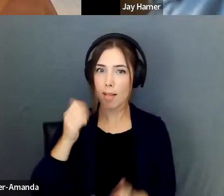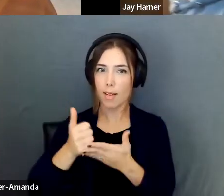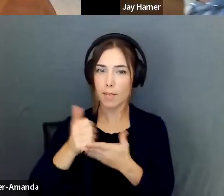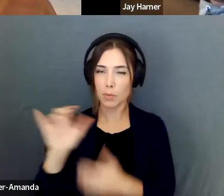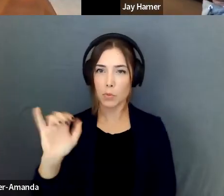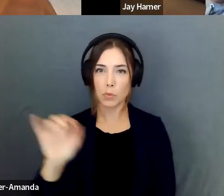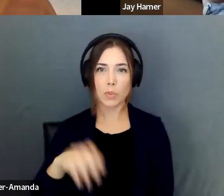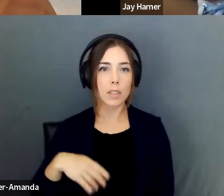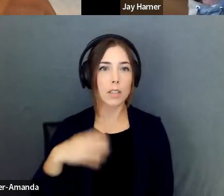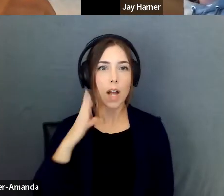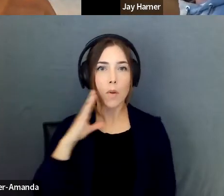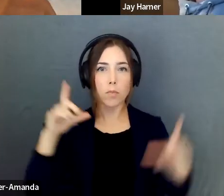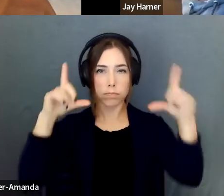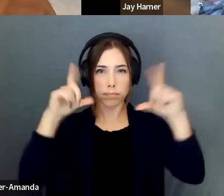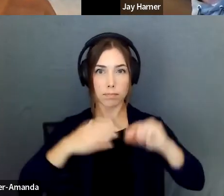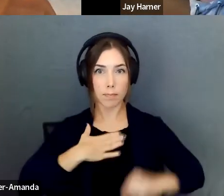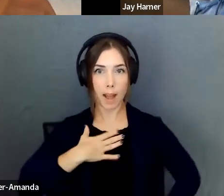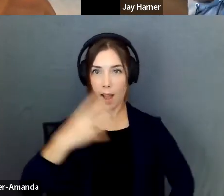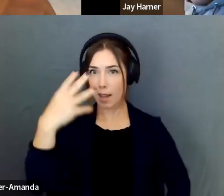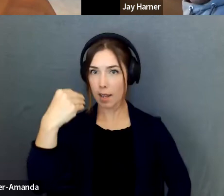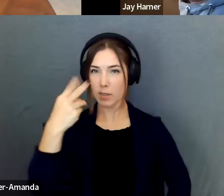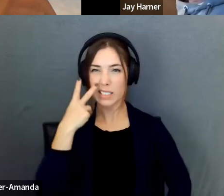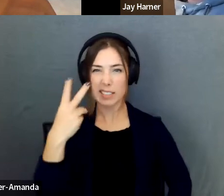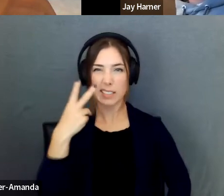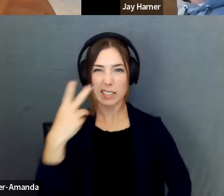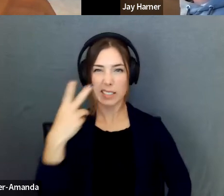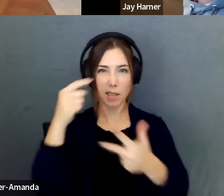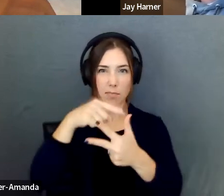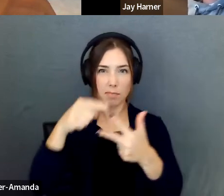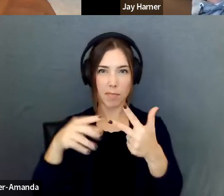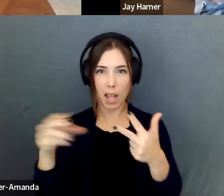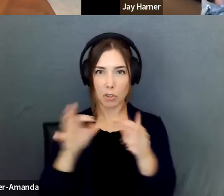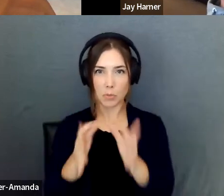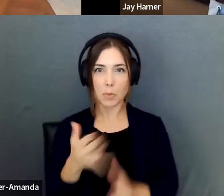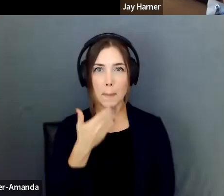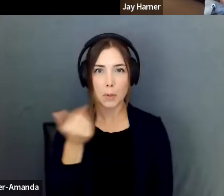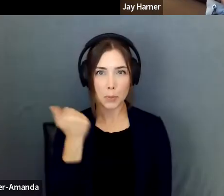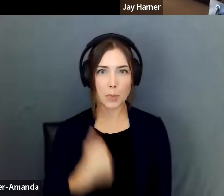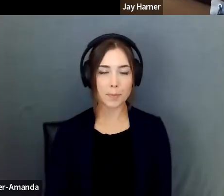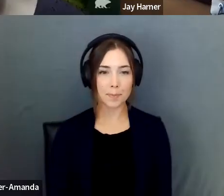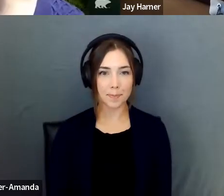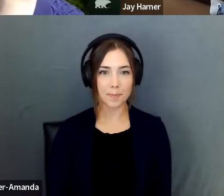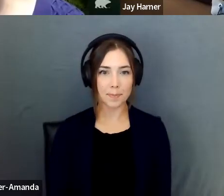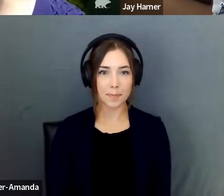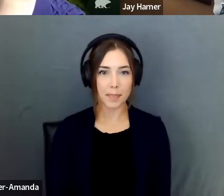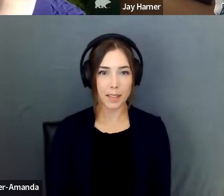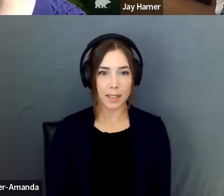I'll go ahead and turn on my screen so you can see panelists and interpreters a little better.